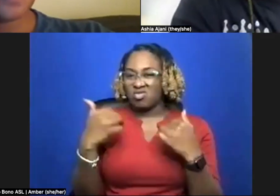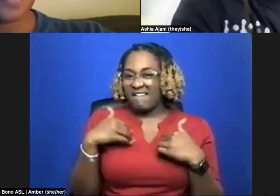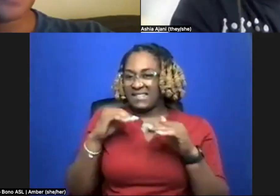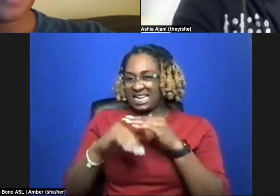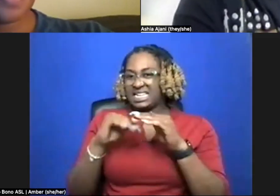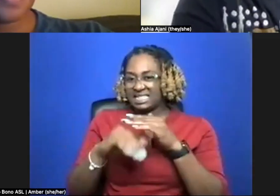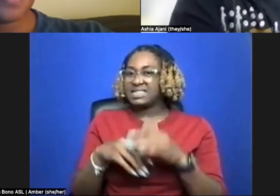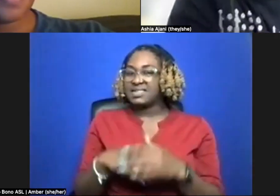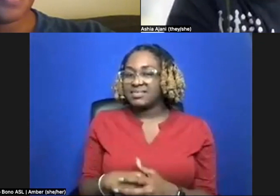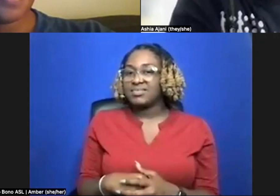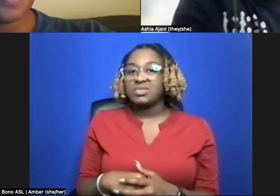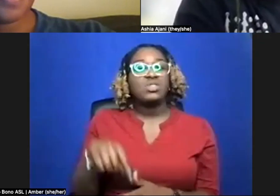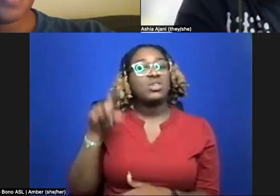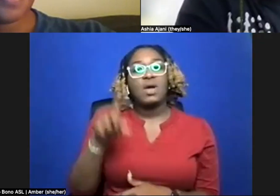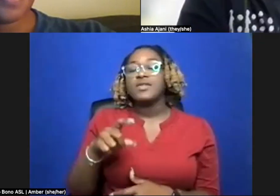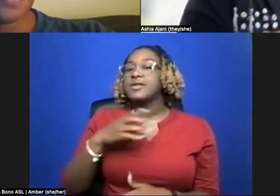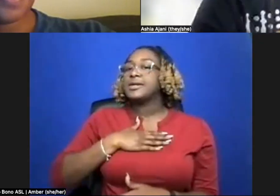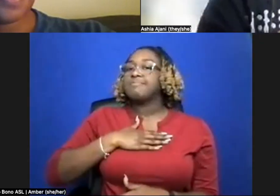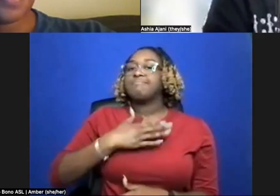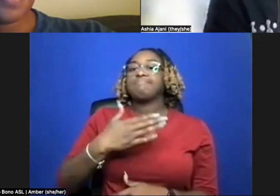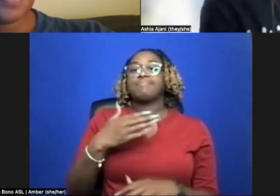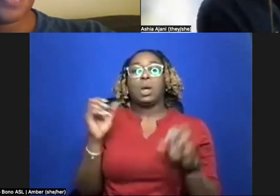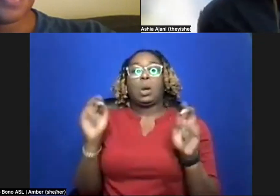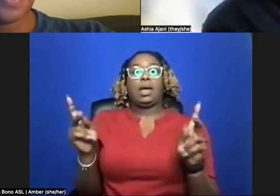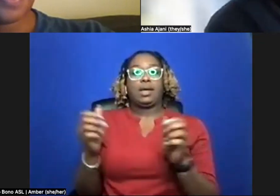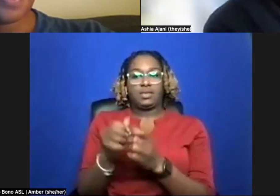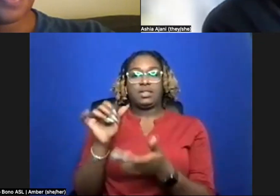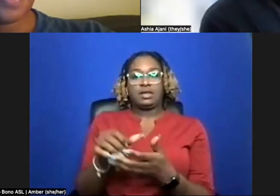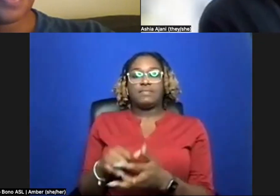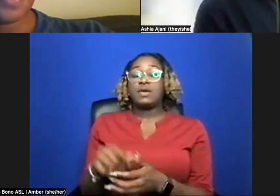and you've got to be okay with that. I was thinking about that also in terms of how,